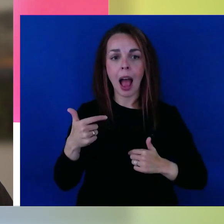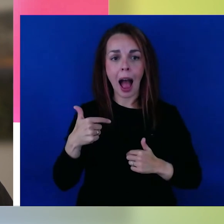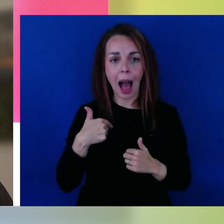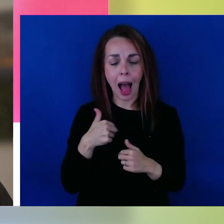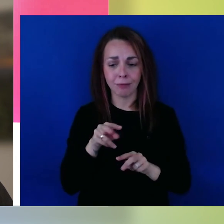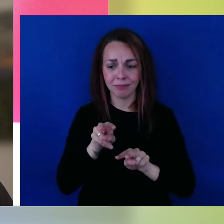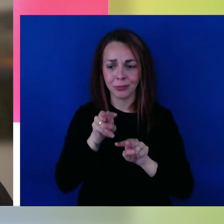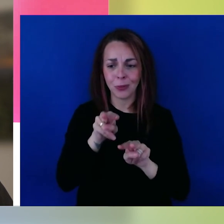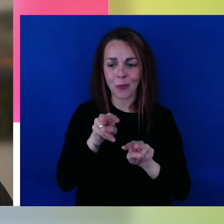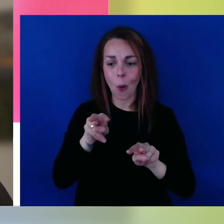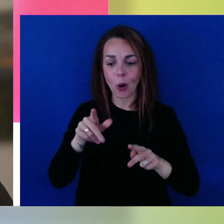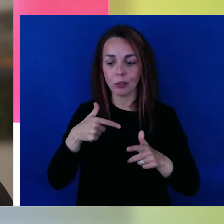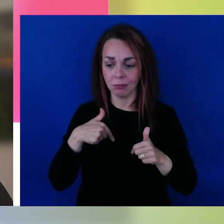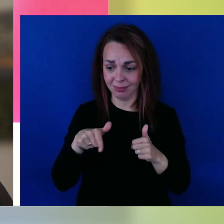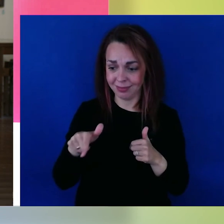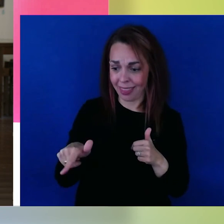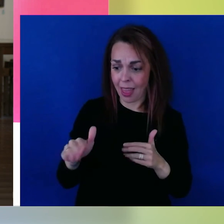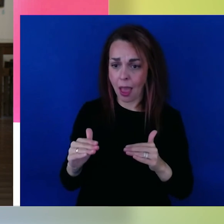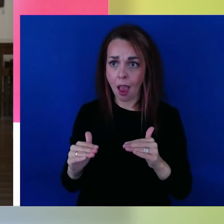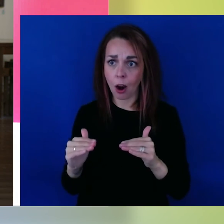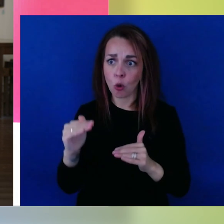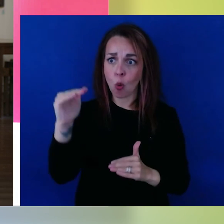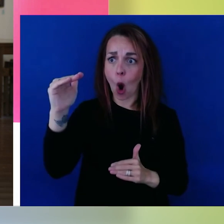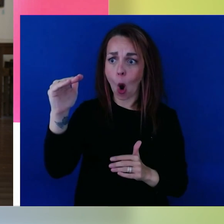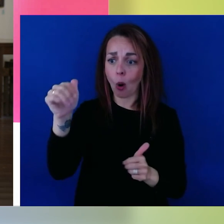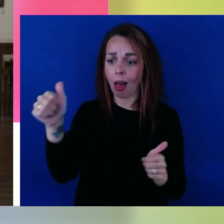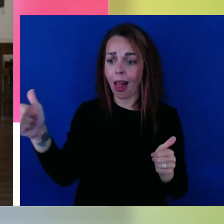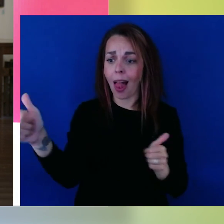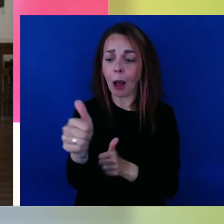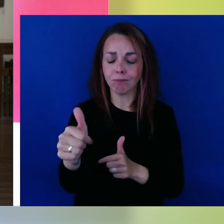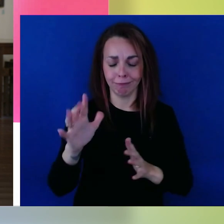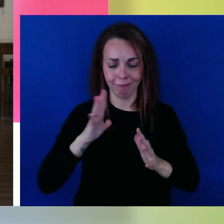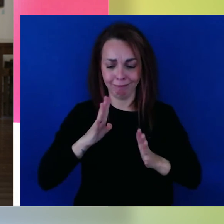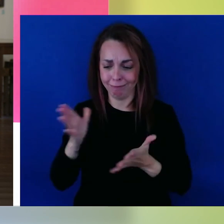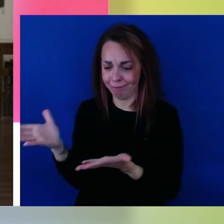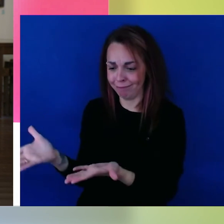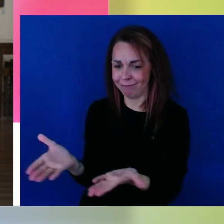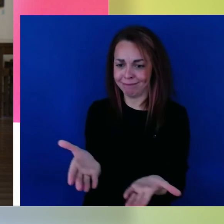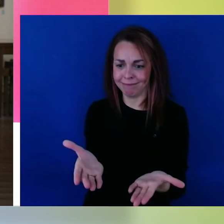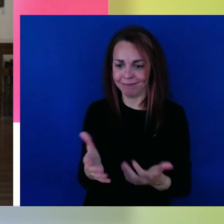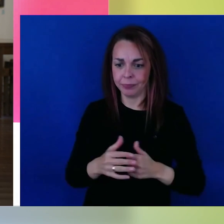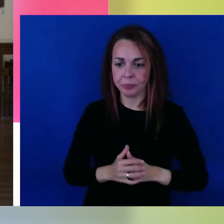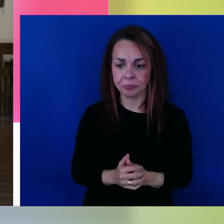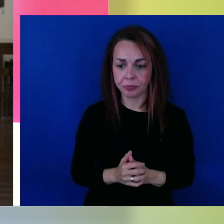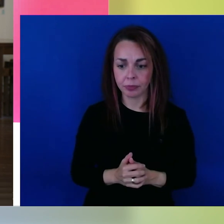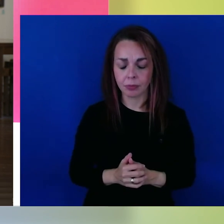as they take the lead. Steve, we could talk all day.